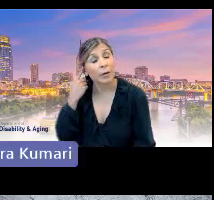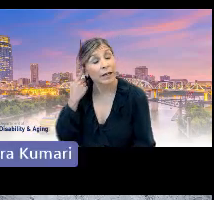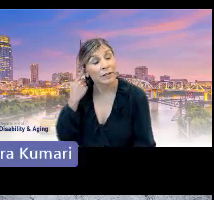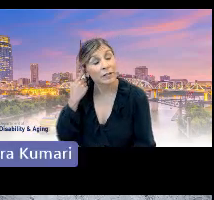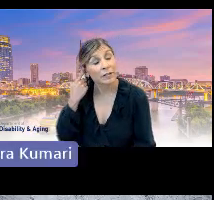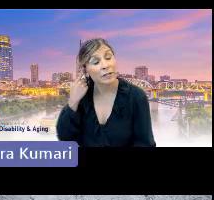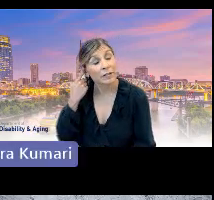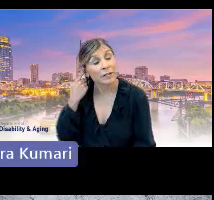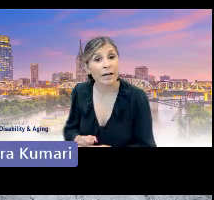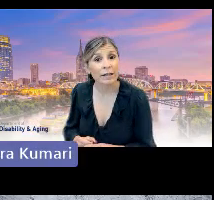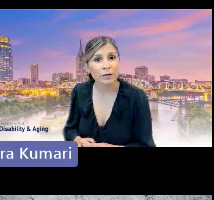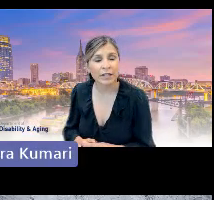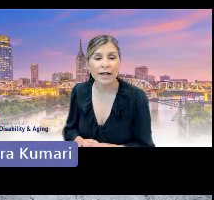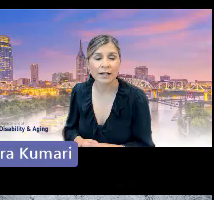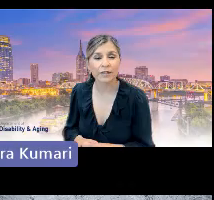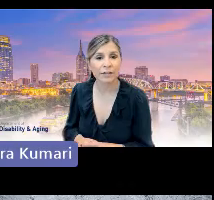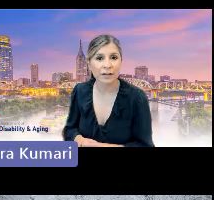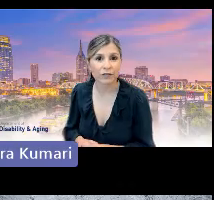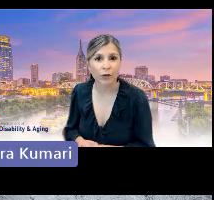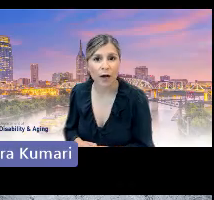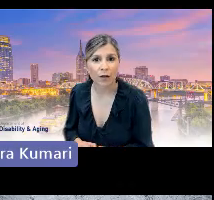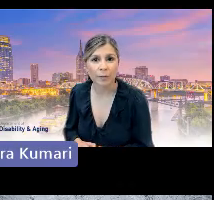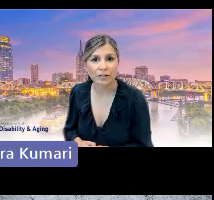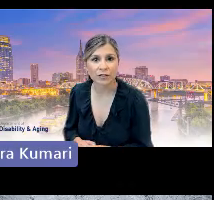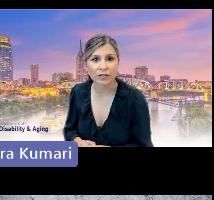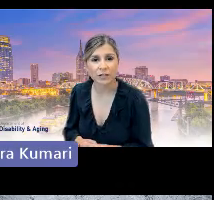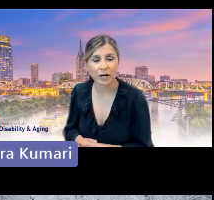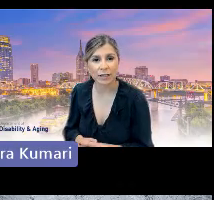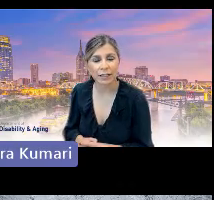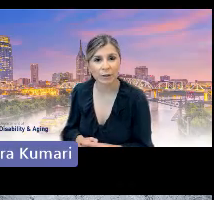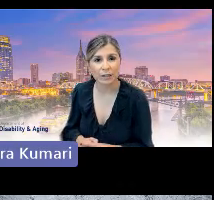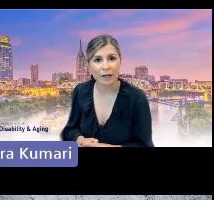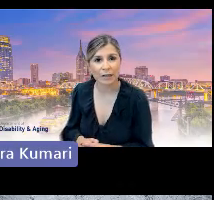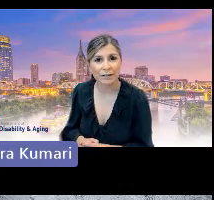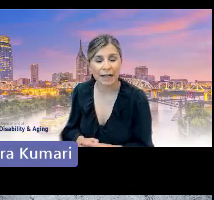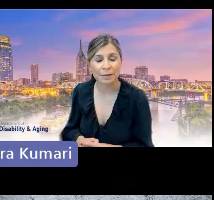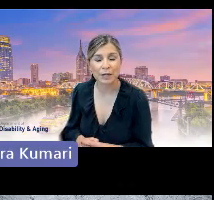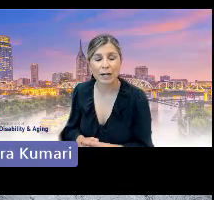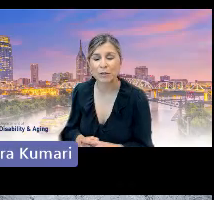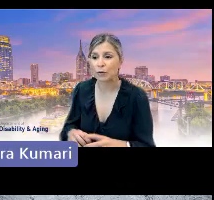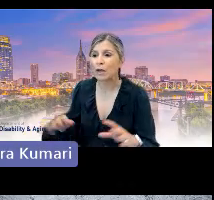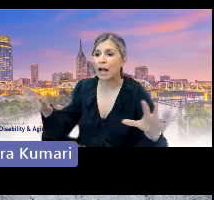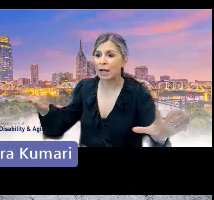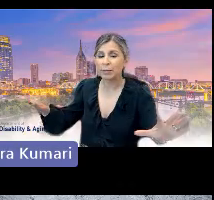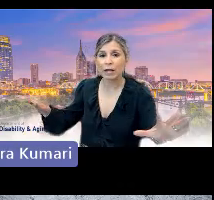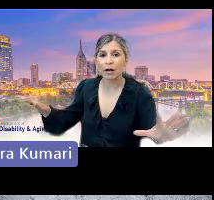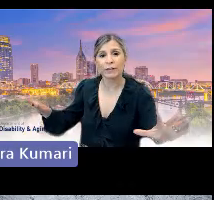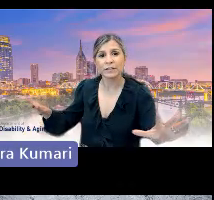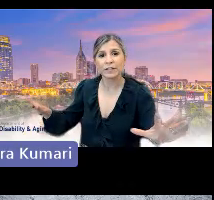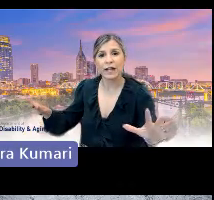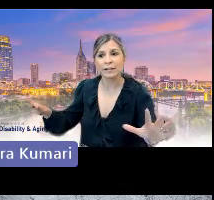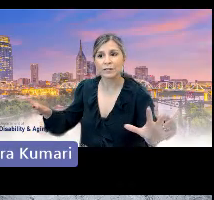[Cara Kumari, Assistant Commissioner of Communications and External Affairs for DDA} You know what I started my you think I had done this for a while, but I started talking and realized I hadn't been on mute. I'm in my office today.